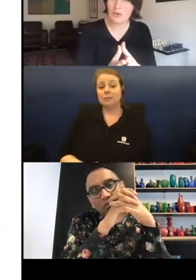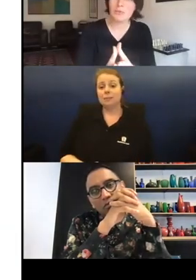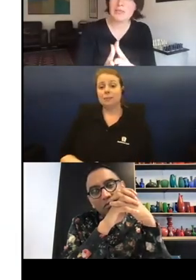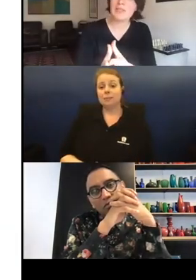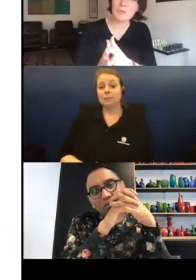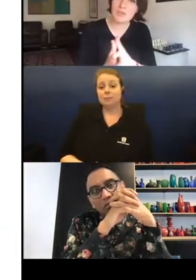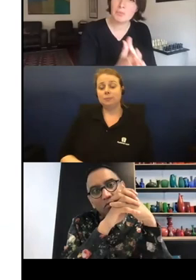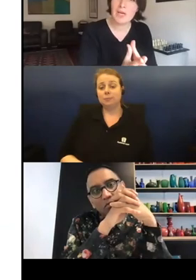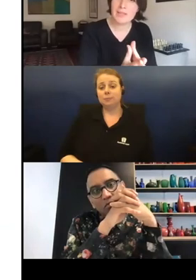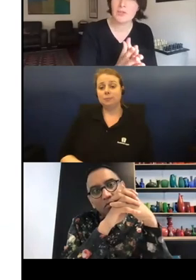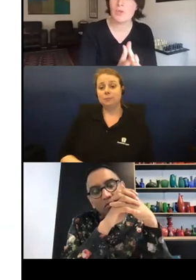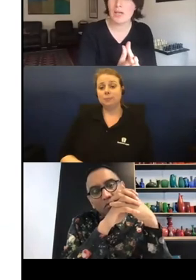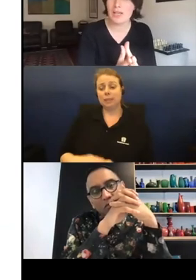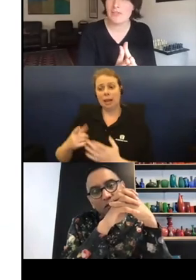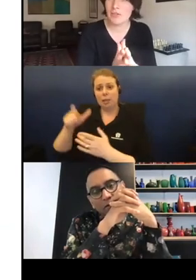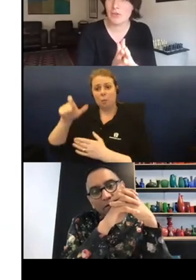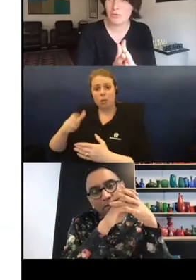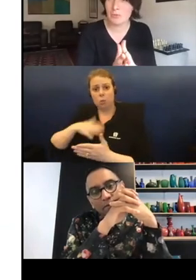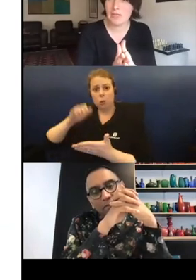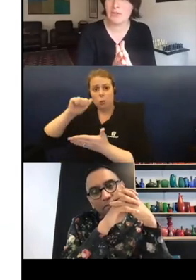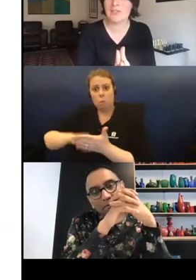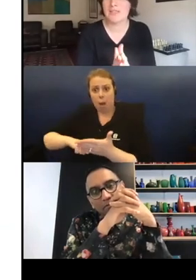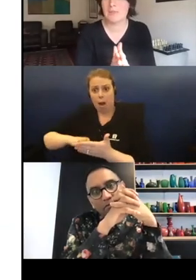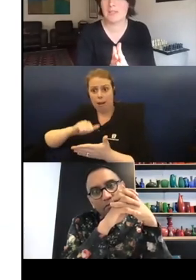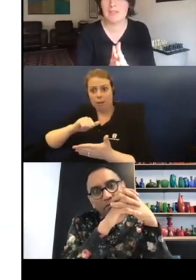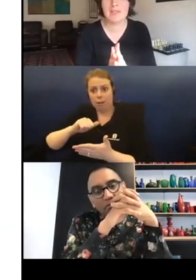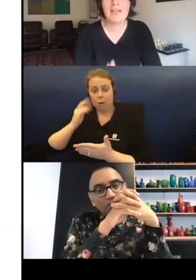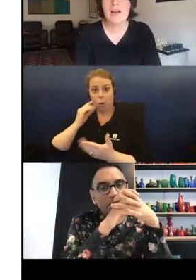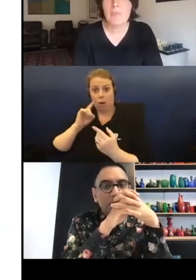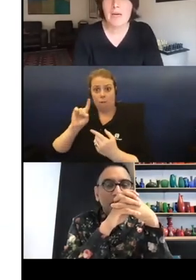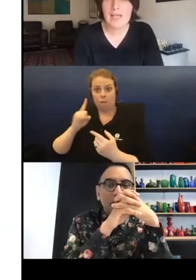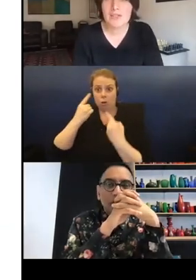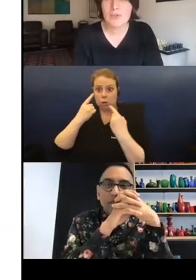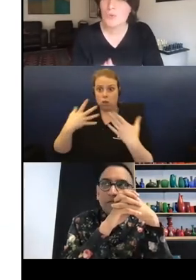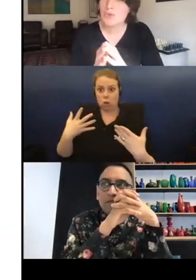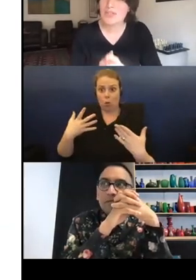somebody wanted to buy this whole archive straight off when i first exhibited it but i just couldn't